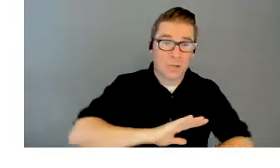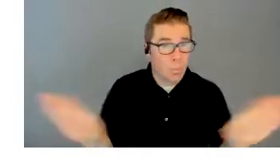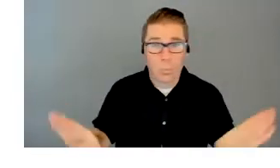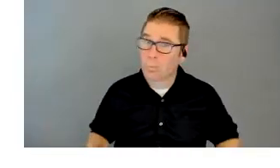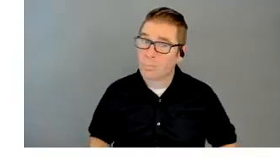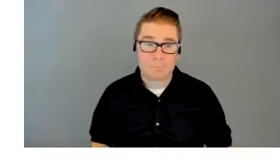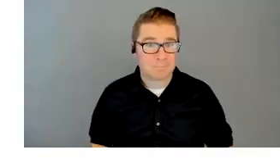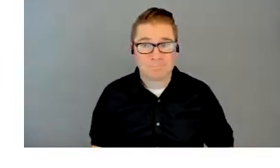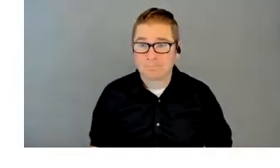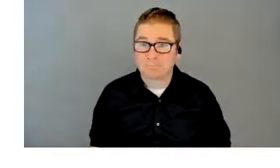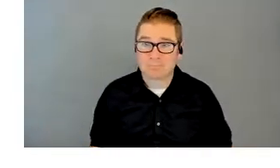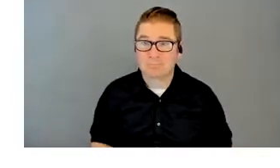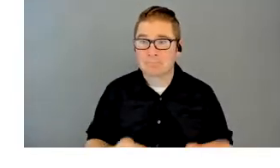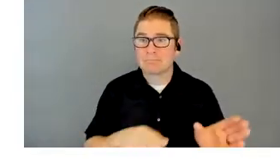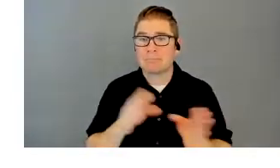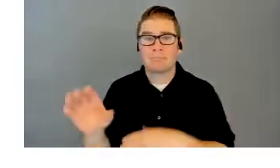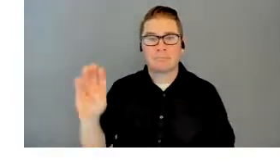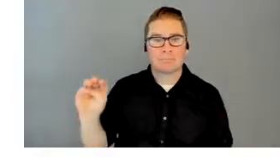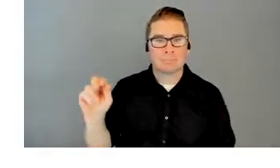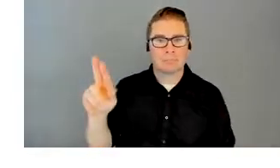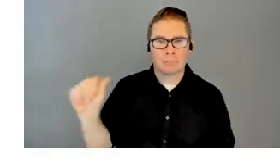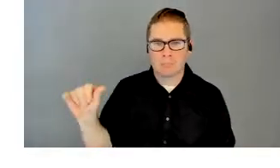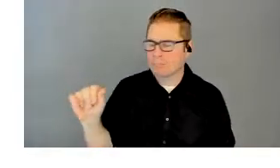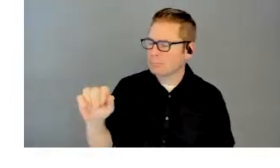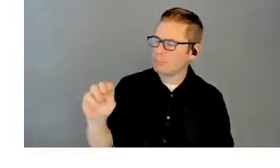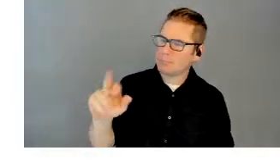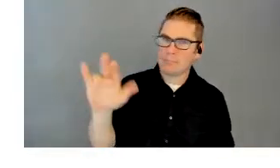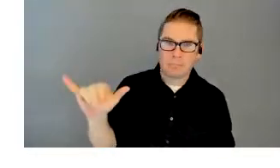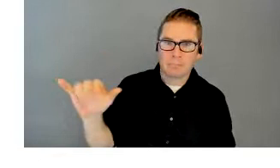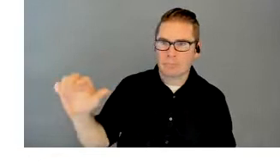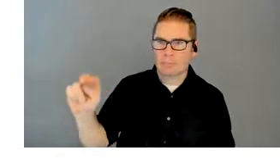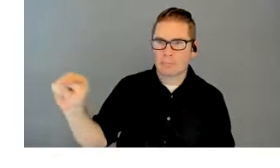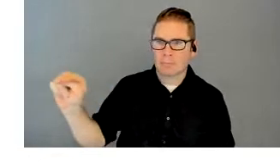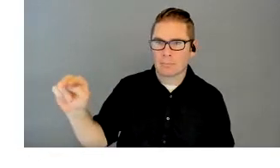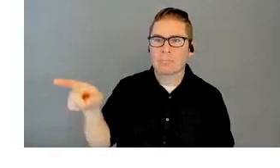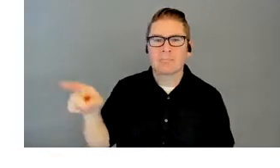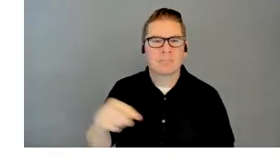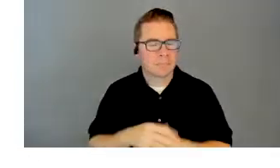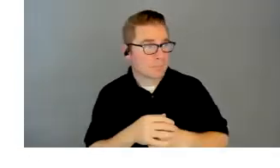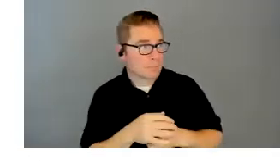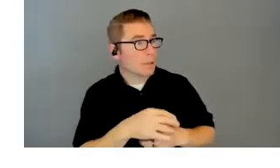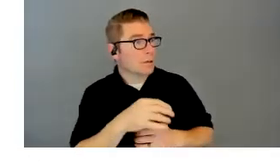If you go if you go to page two of the Jamboards, you go back to the Jamboard